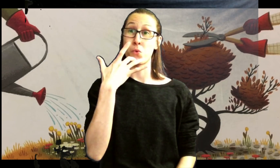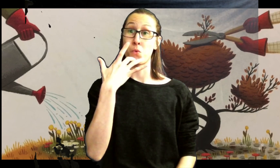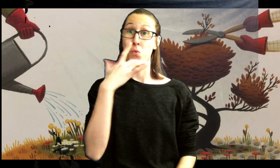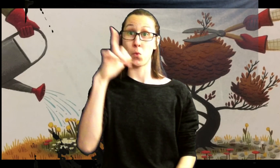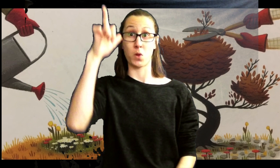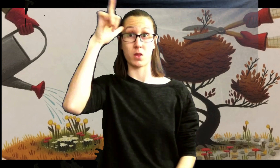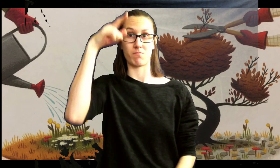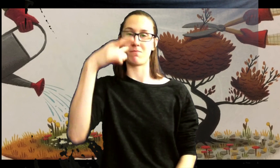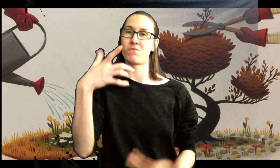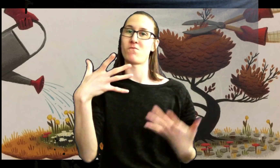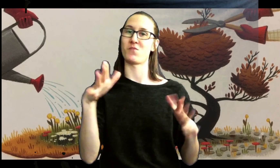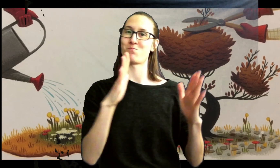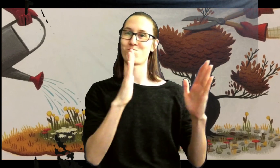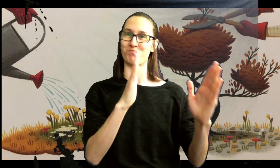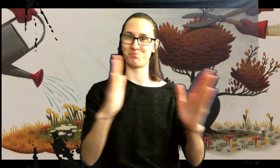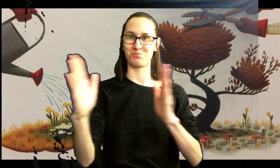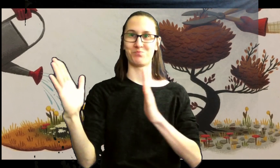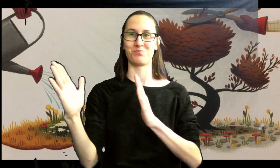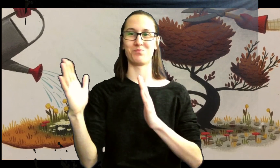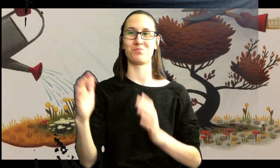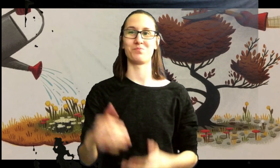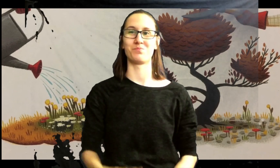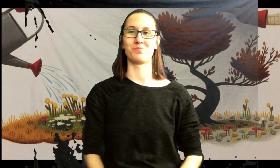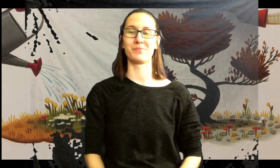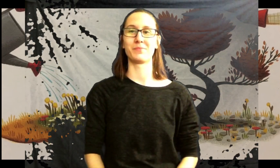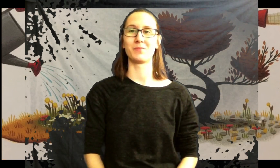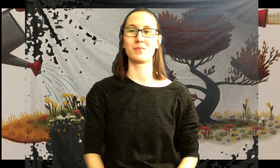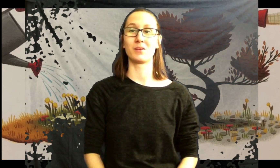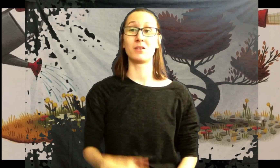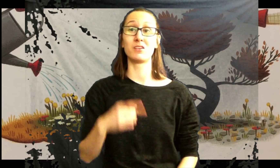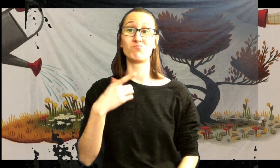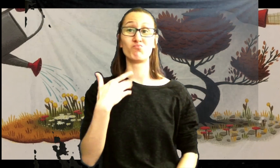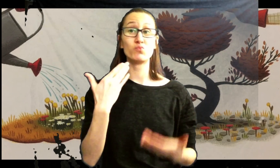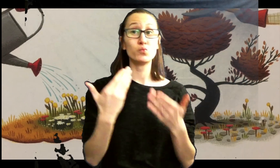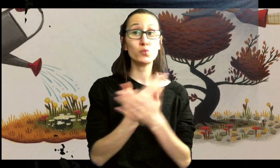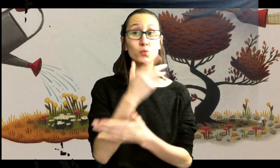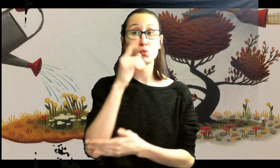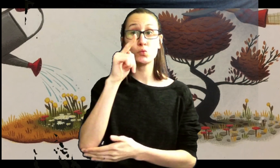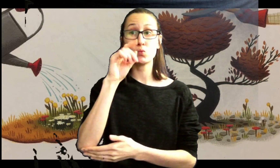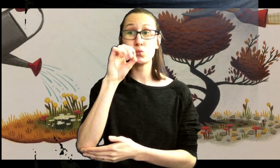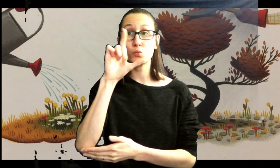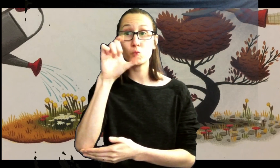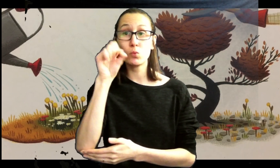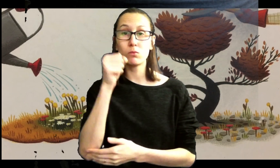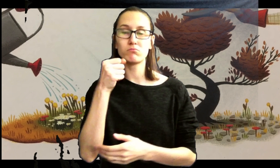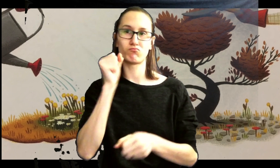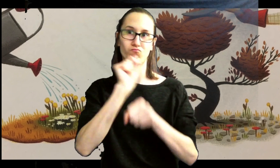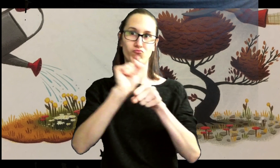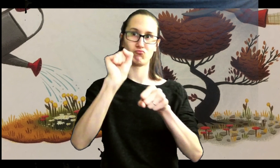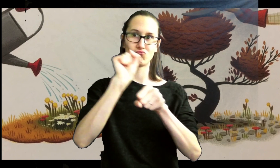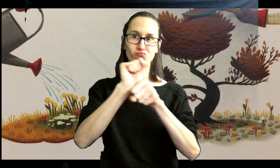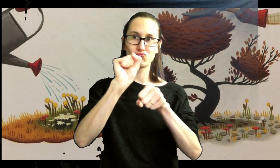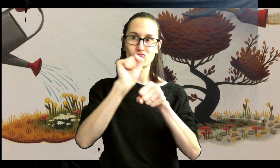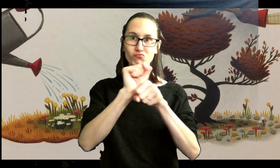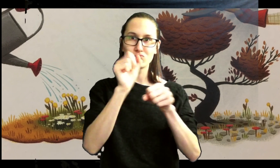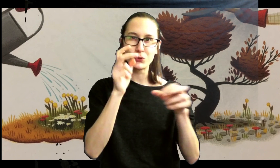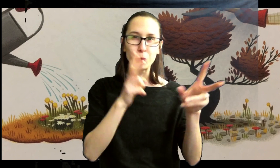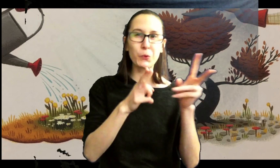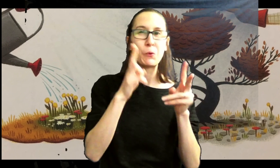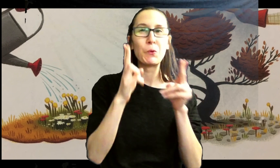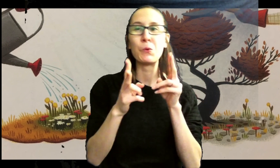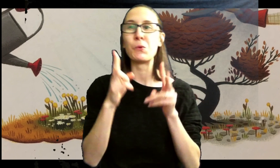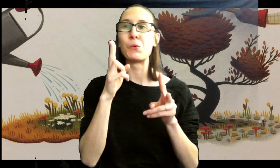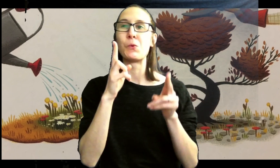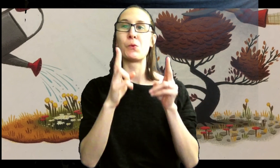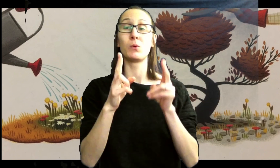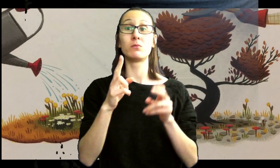But thanks to Liam's planning, his handy new tools,